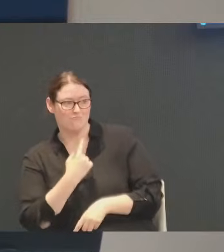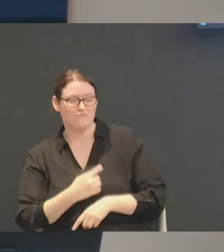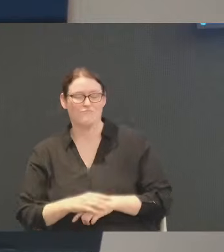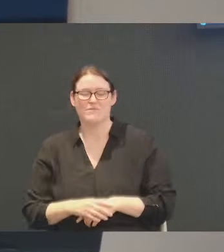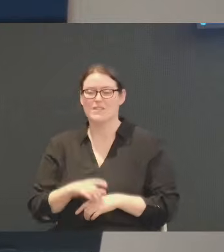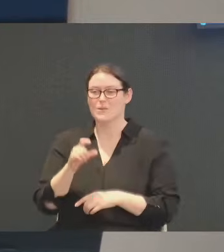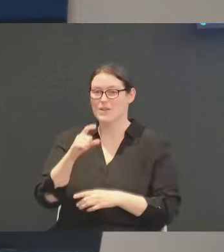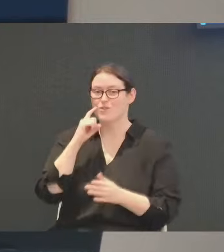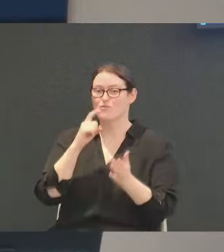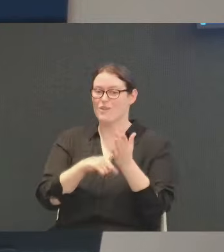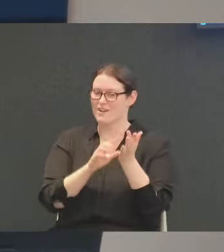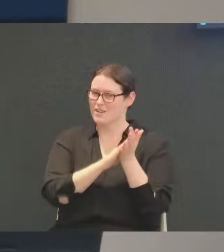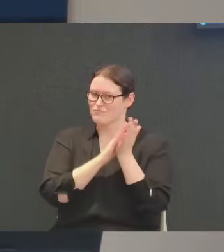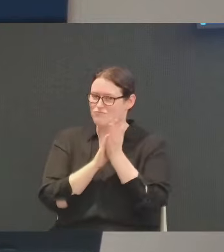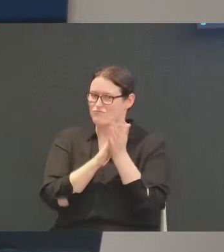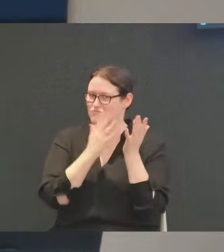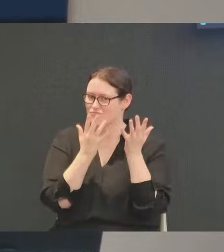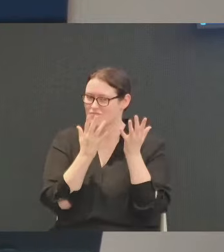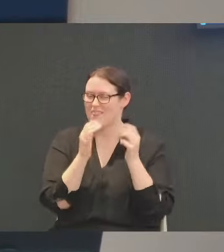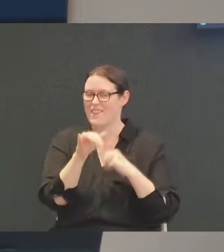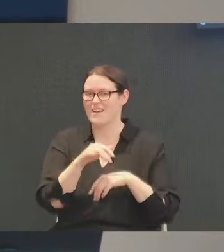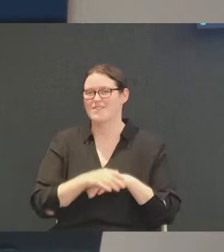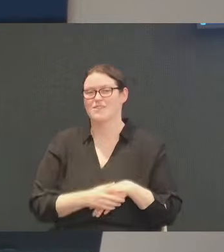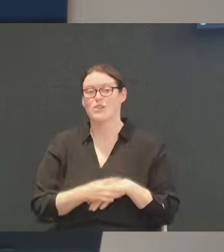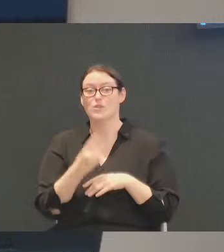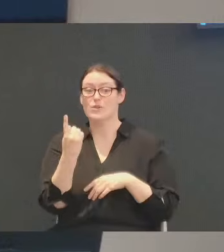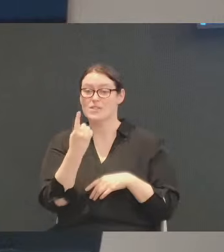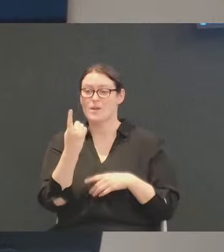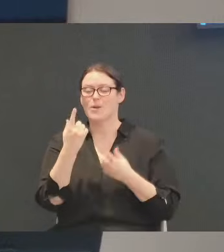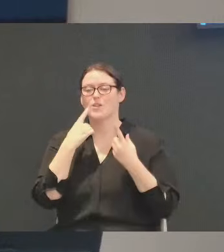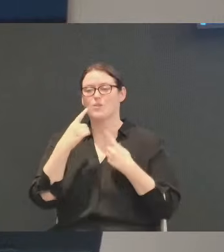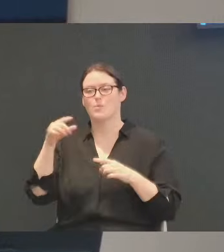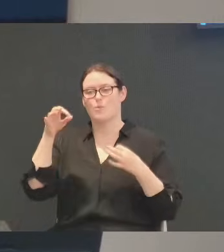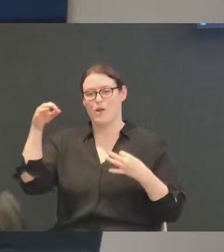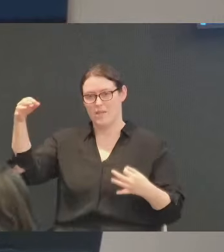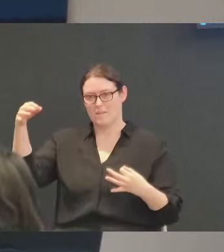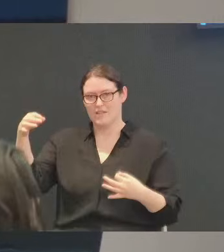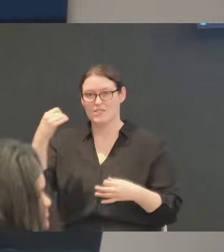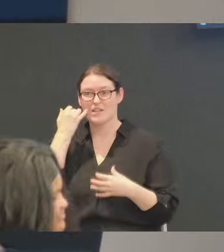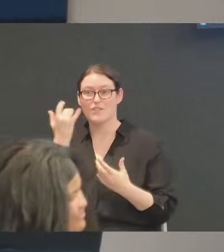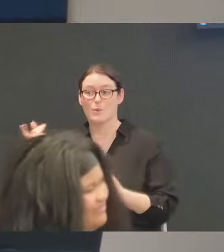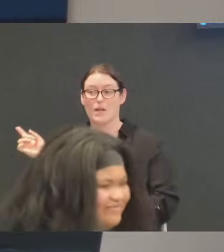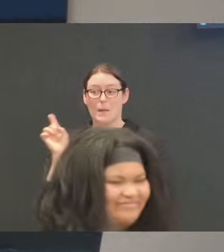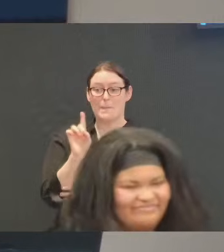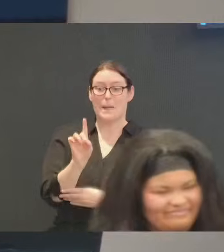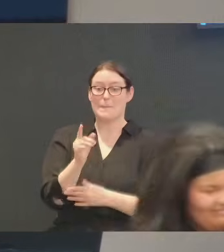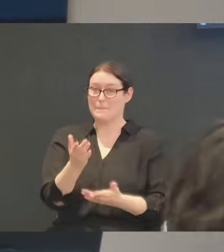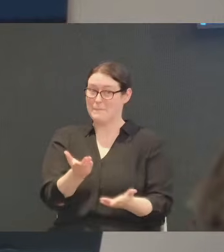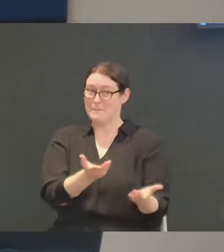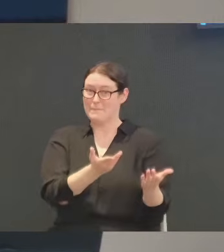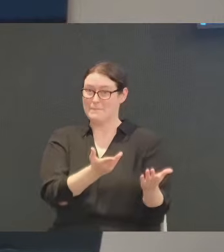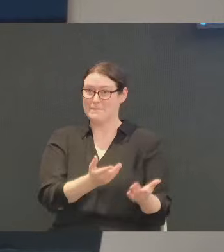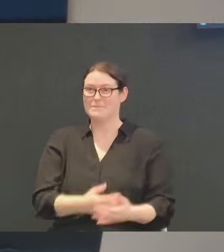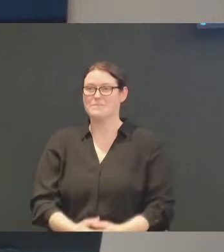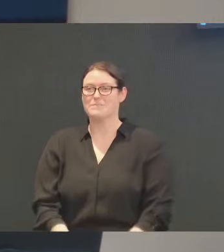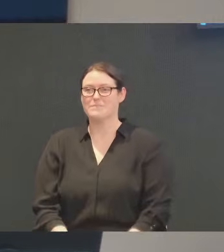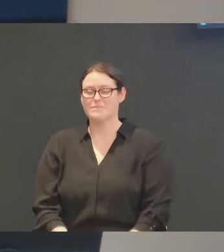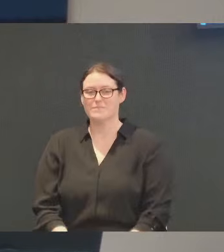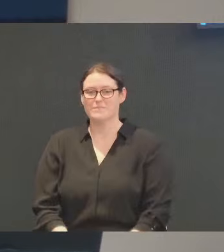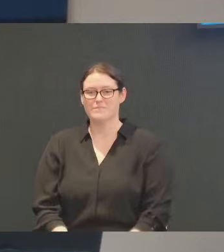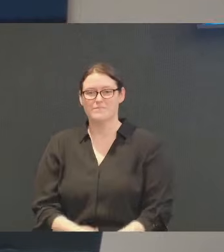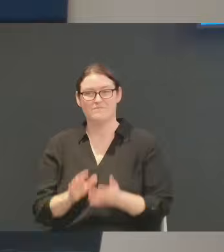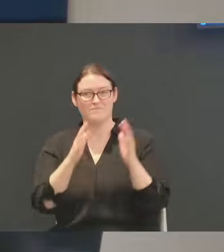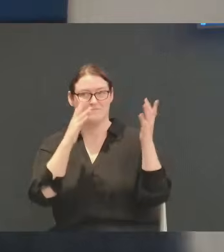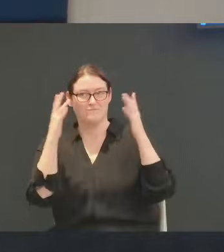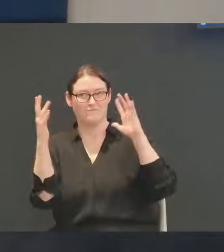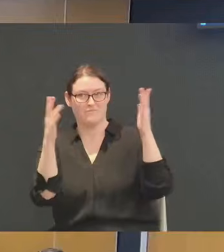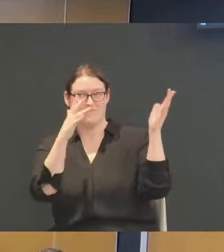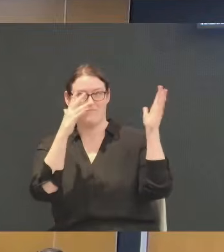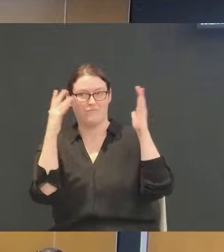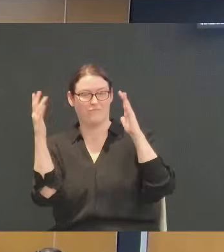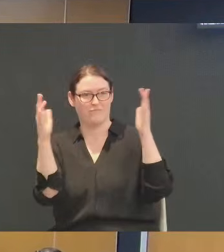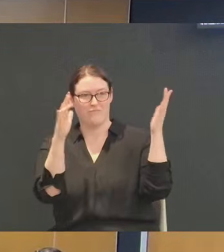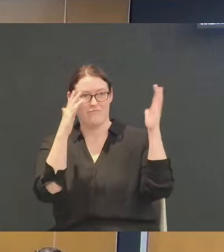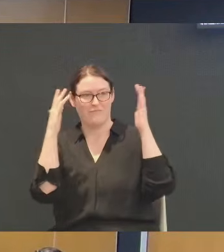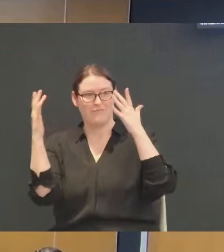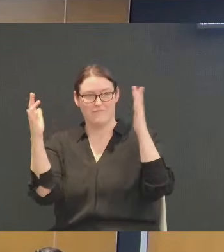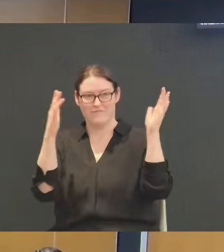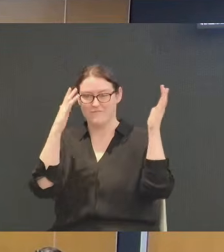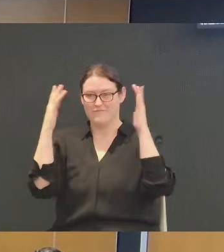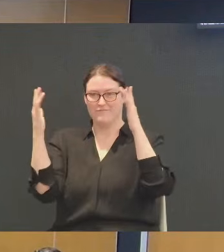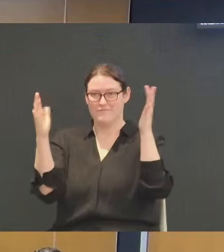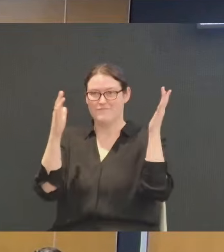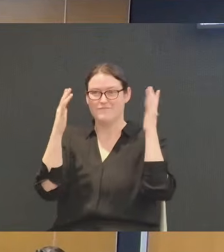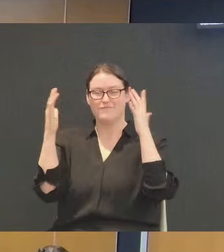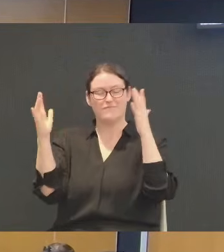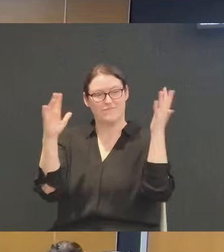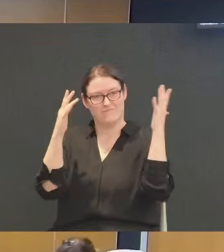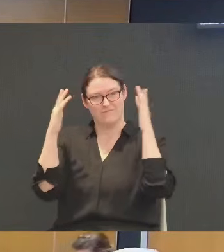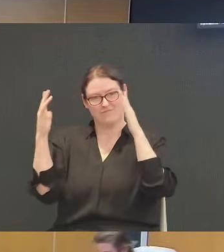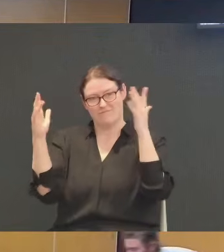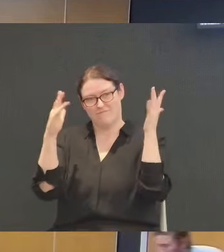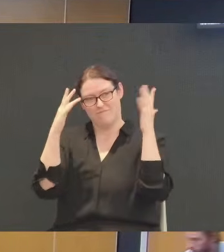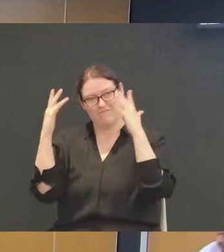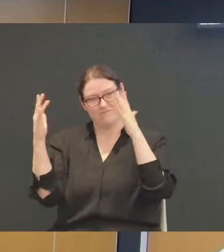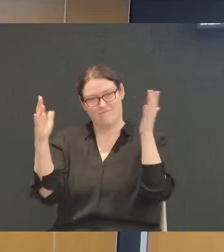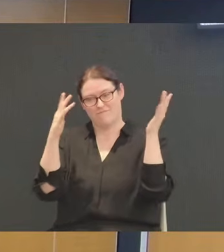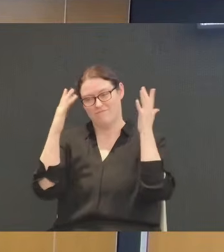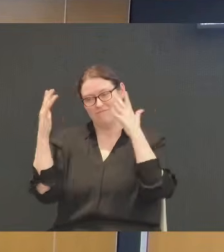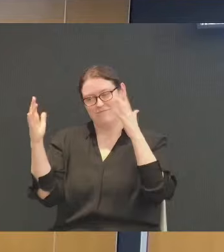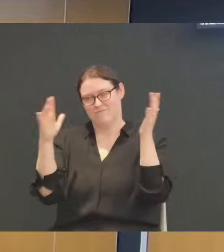recognize that. So, we have before us a proclamation if you'd like to come up.